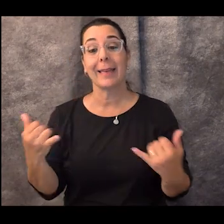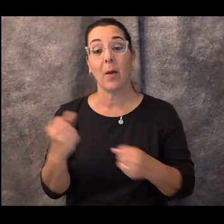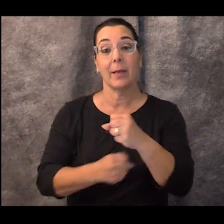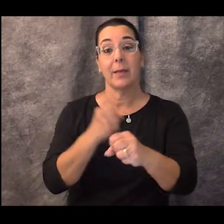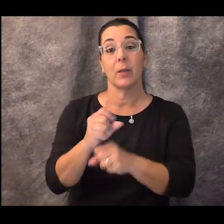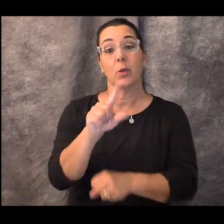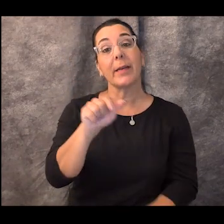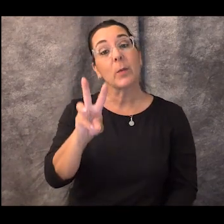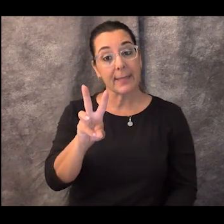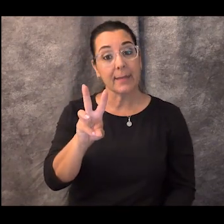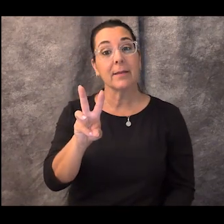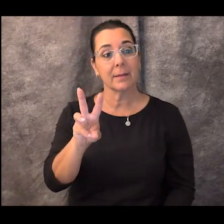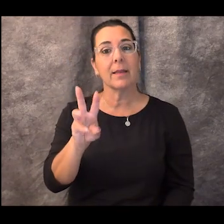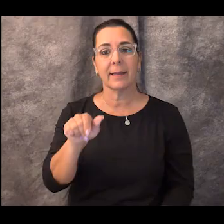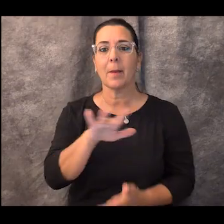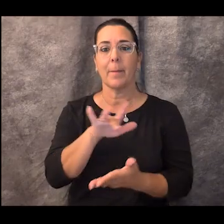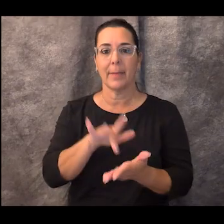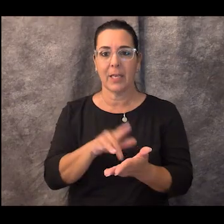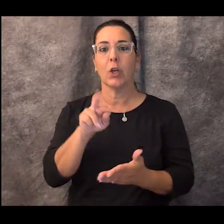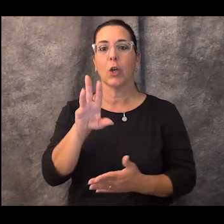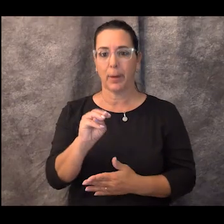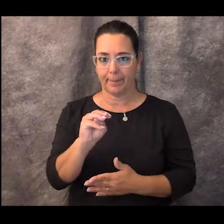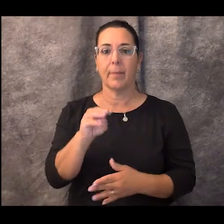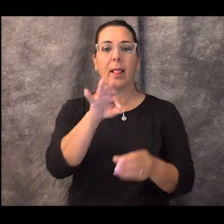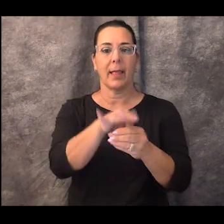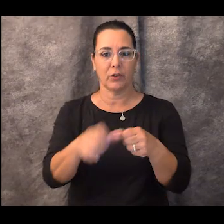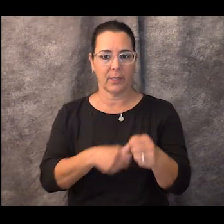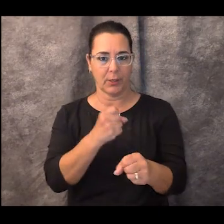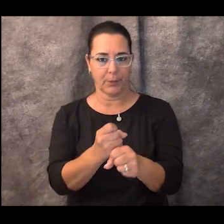What would you recommend for